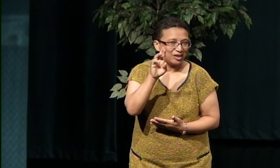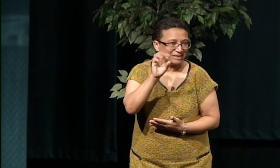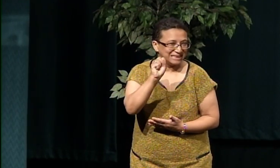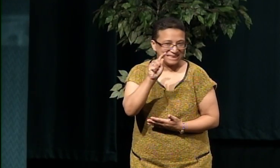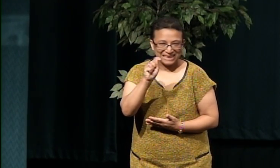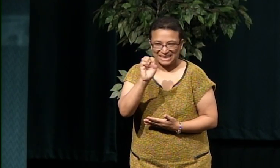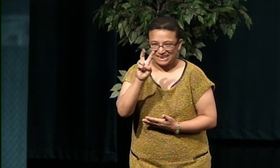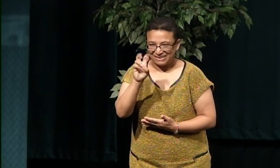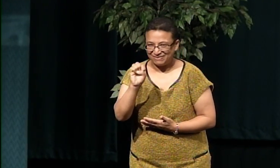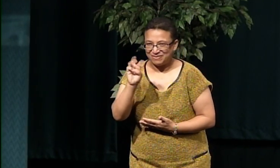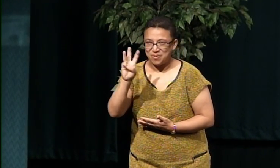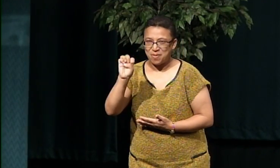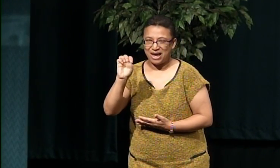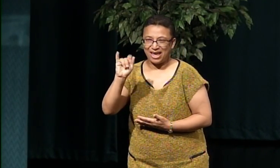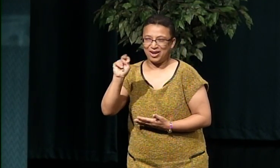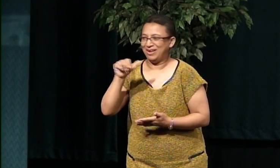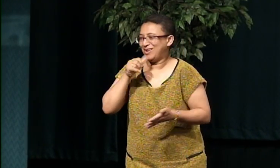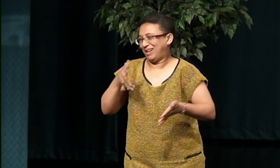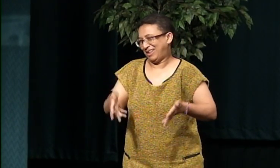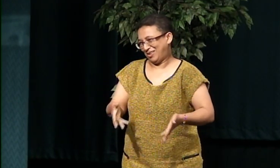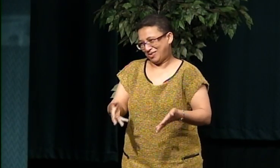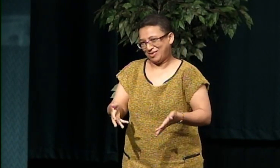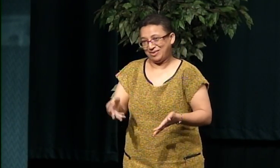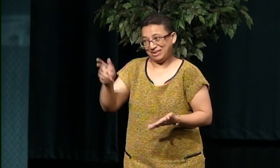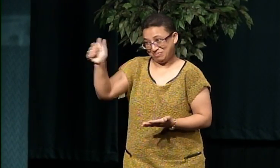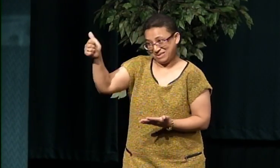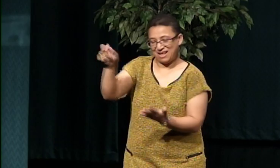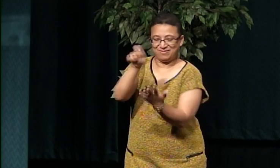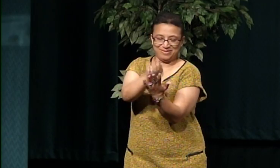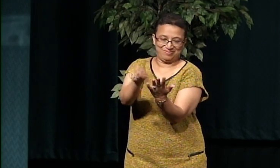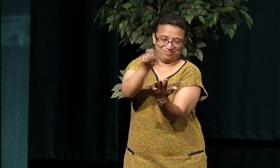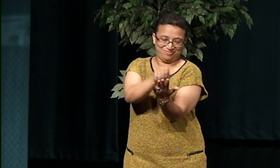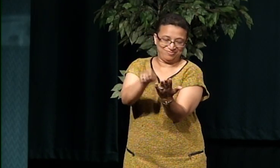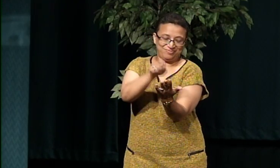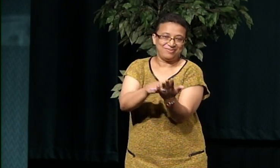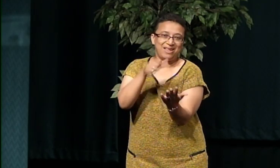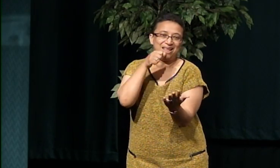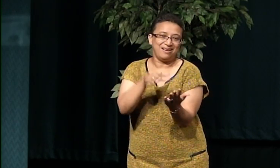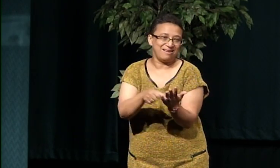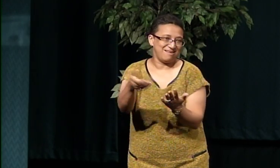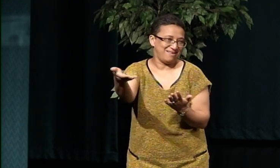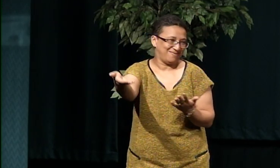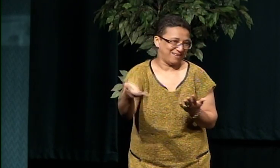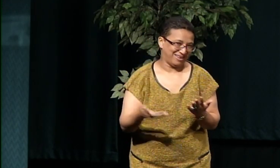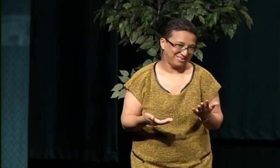I'm sorry that Dr. Weiner isn't able to join us this afternoon.